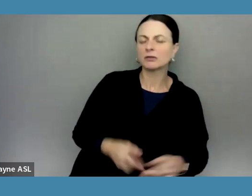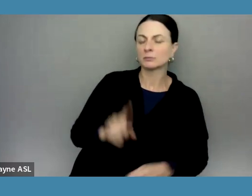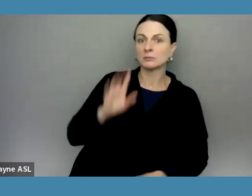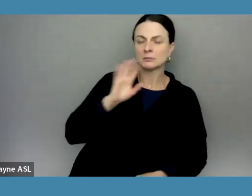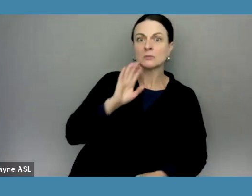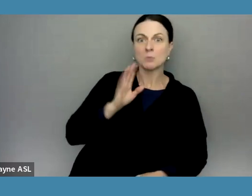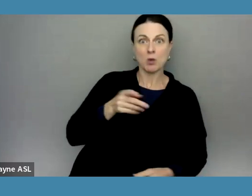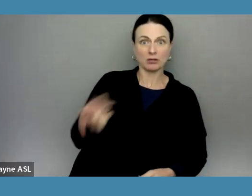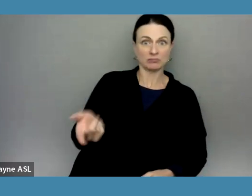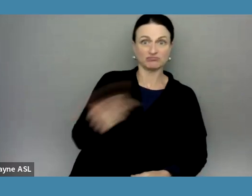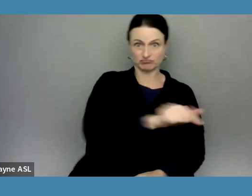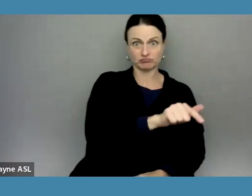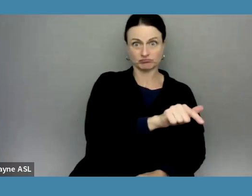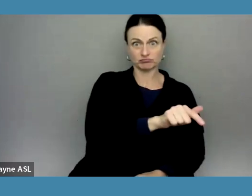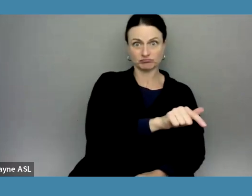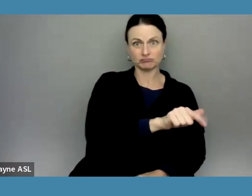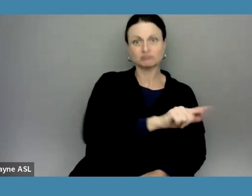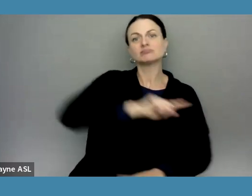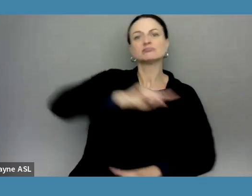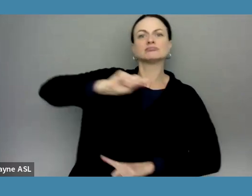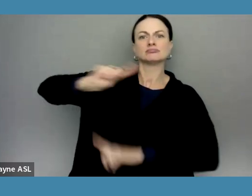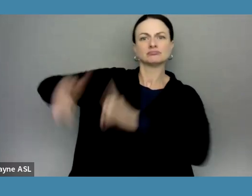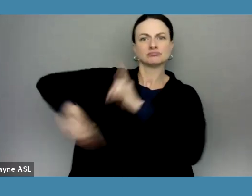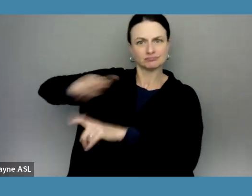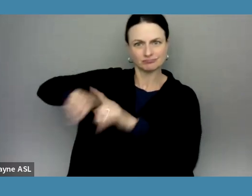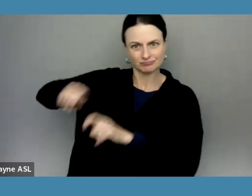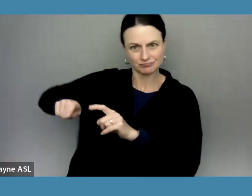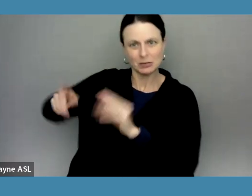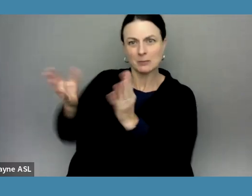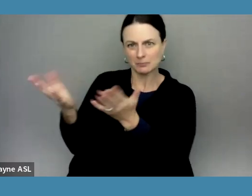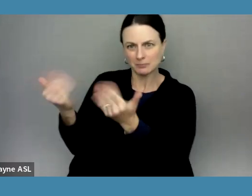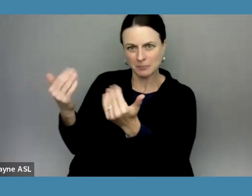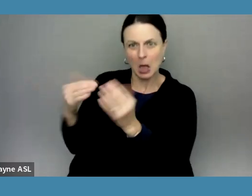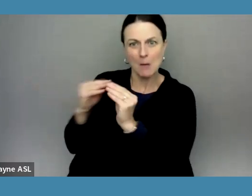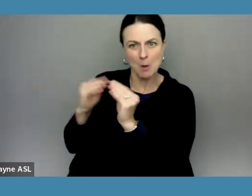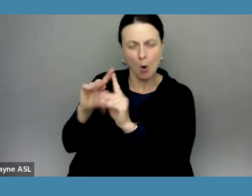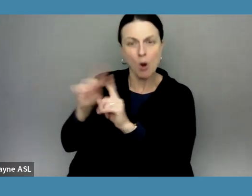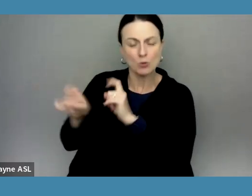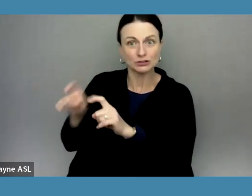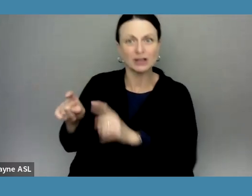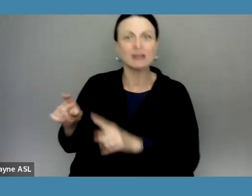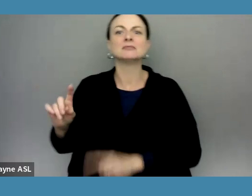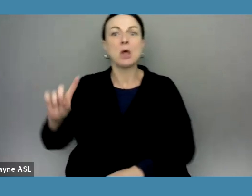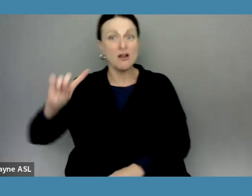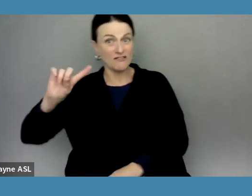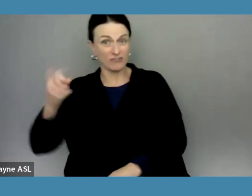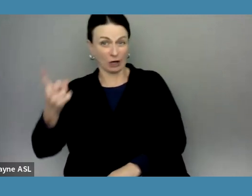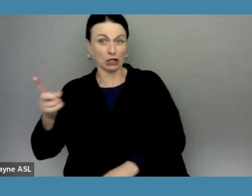an opportunity to ask additional questions. Once the respondent, the agency